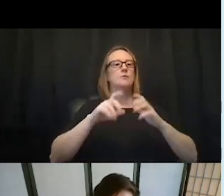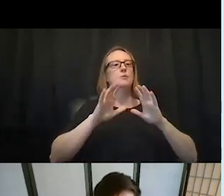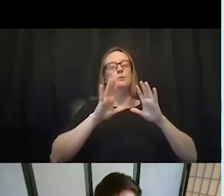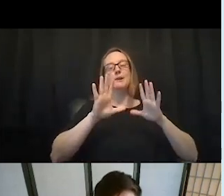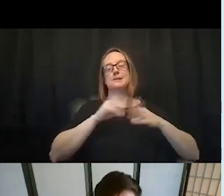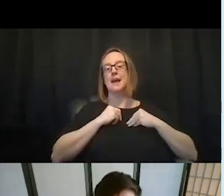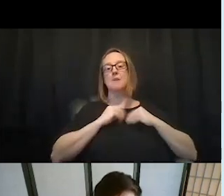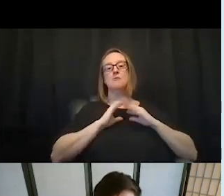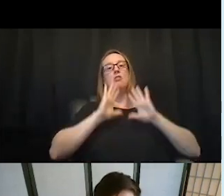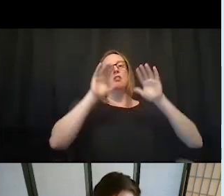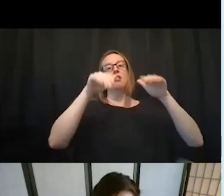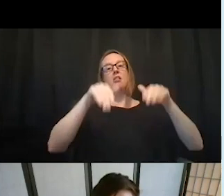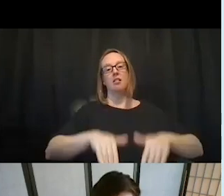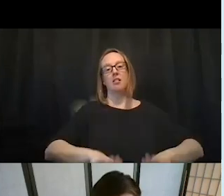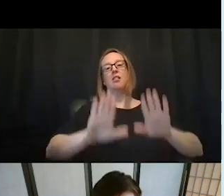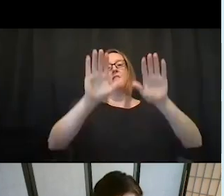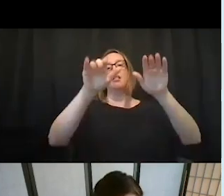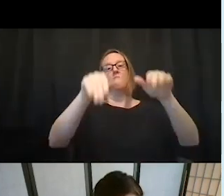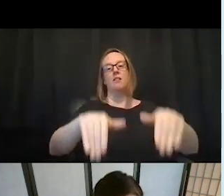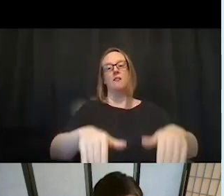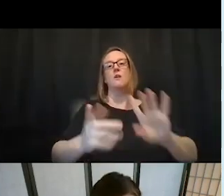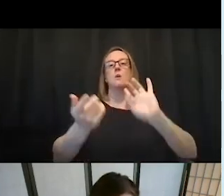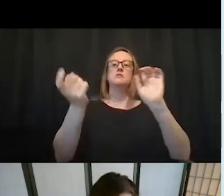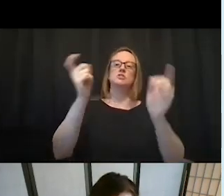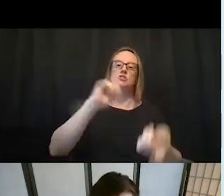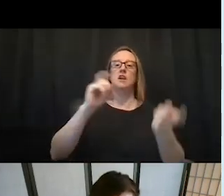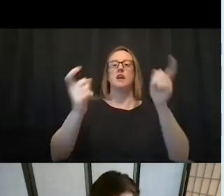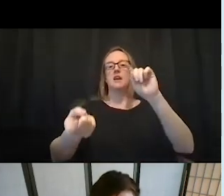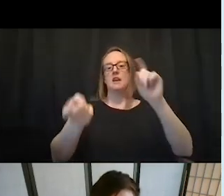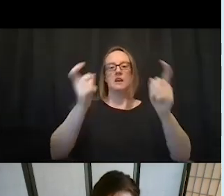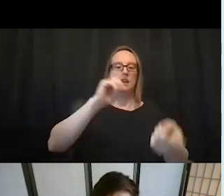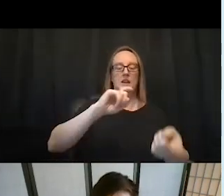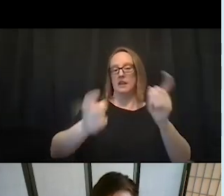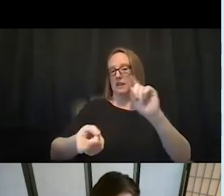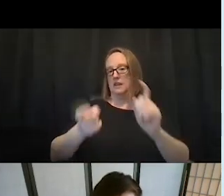um more joyful emotions or more connected emotions. um It's really, it's- it's a skill.